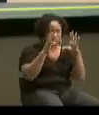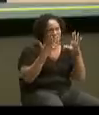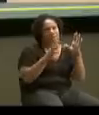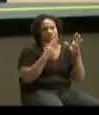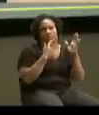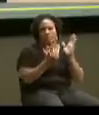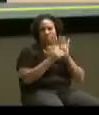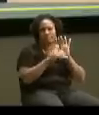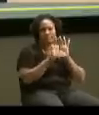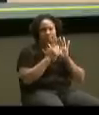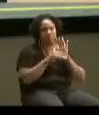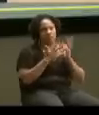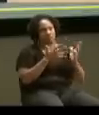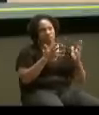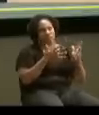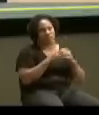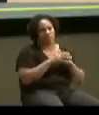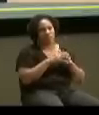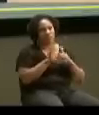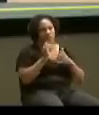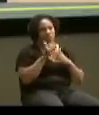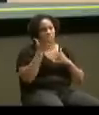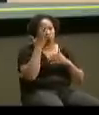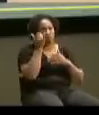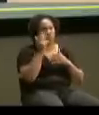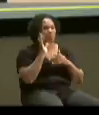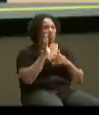THAT'S BEEN SAID SEVERAL TIMES ALREADY THIS AFTERNOON.